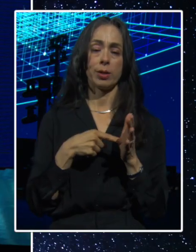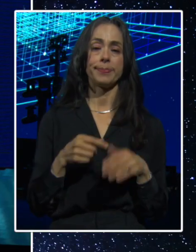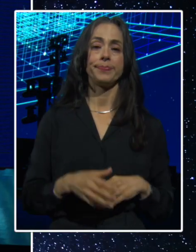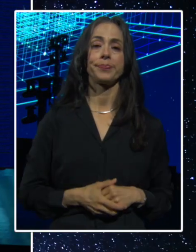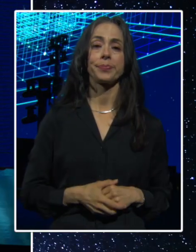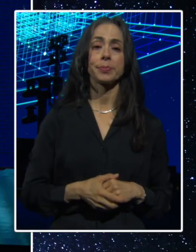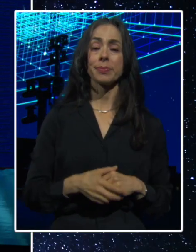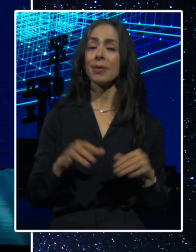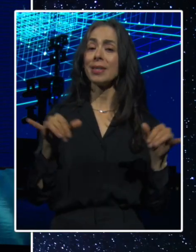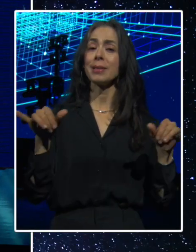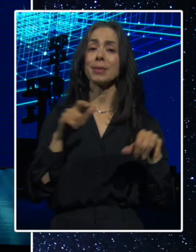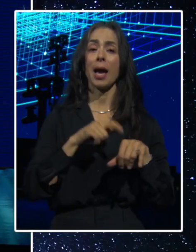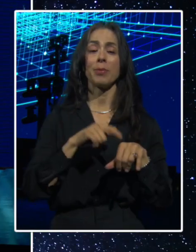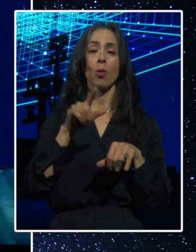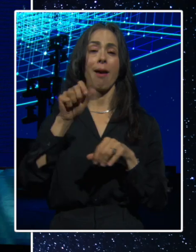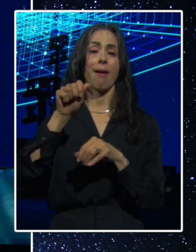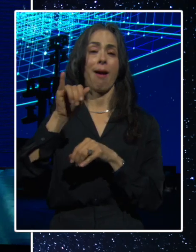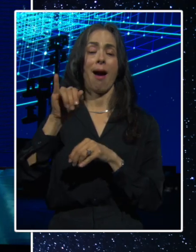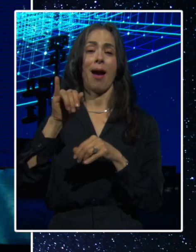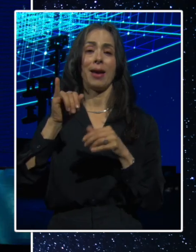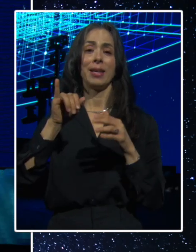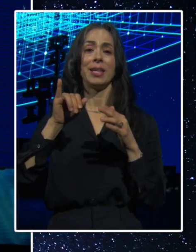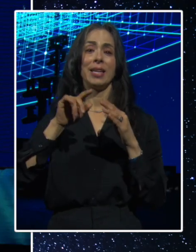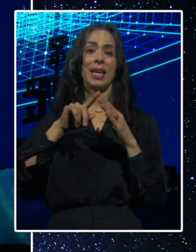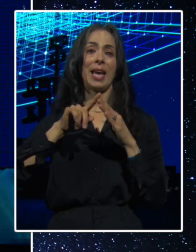At the same time, your AI initiatives are growing,